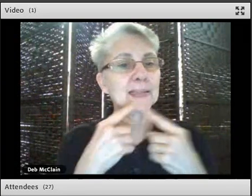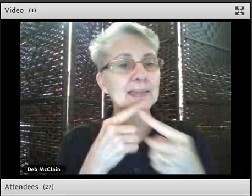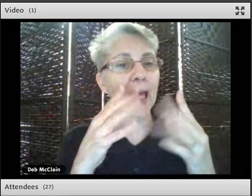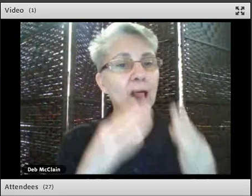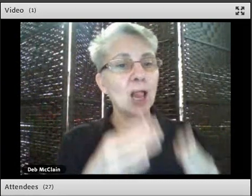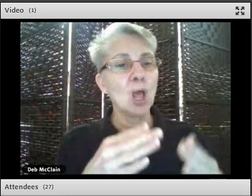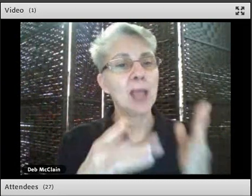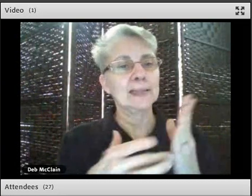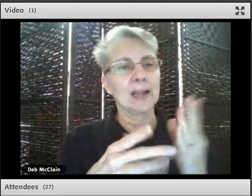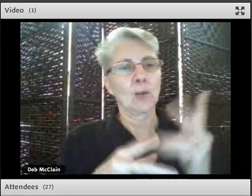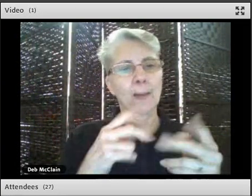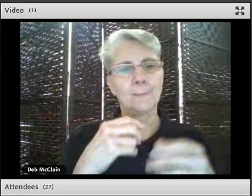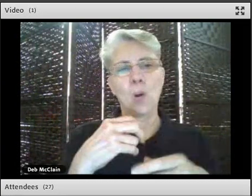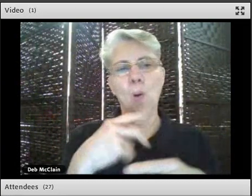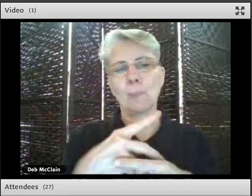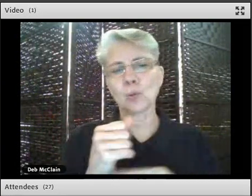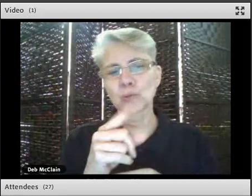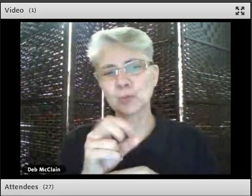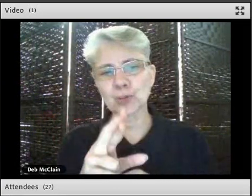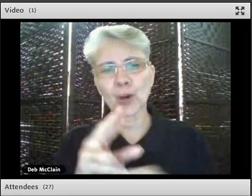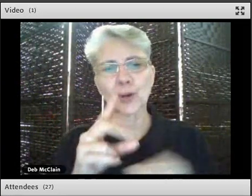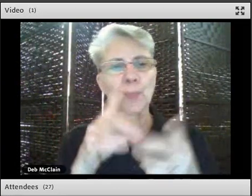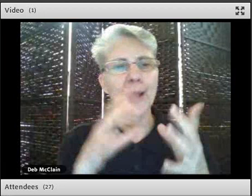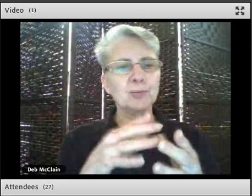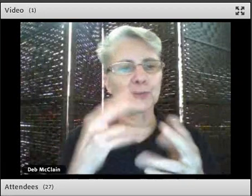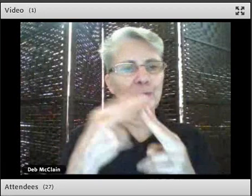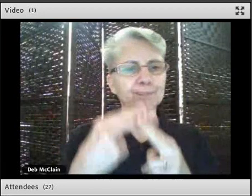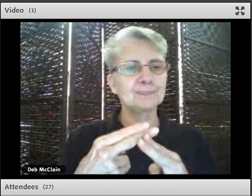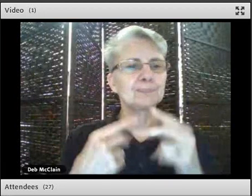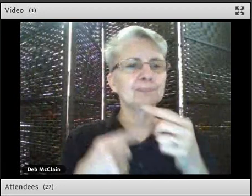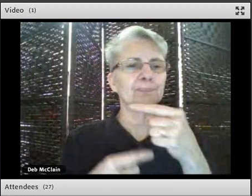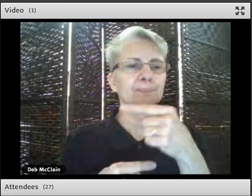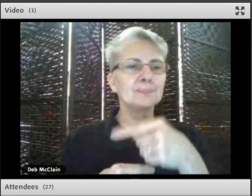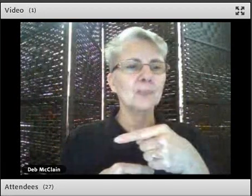So these are relationship designators to two different works,